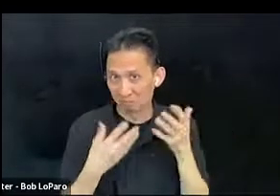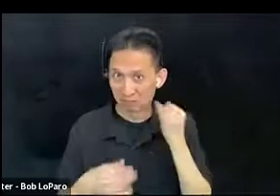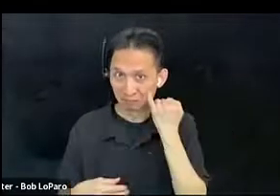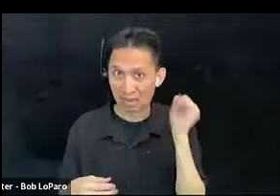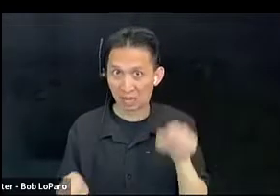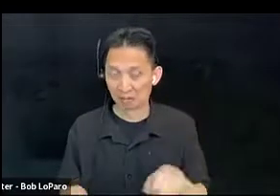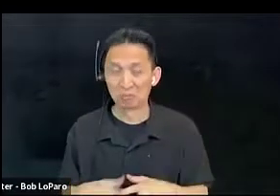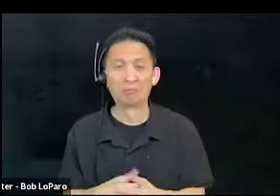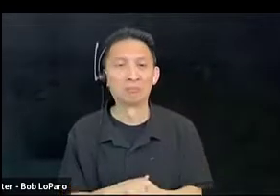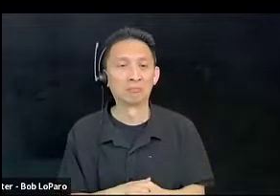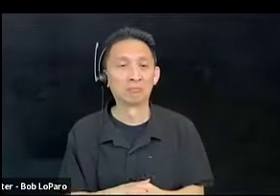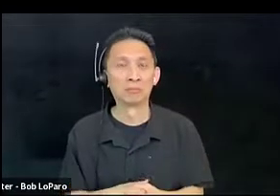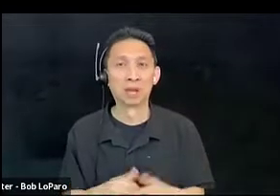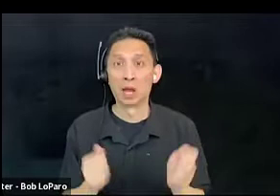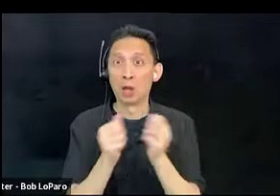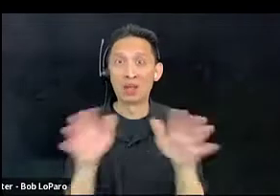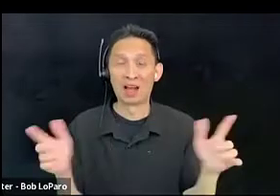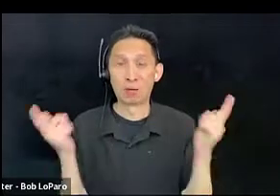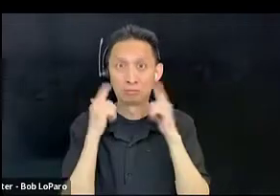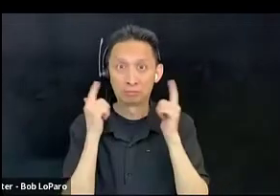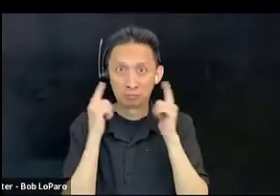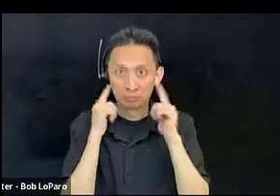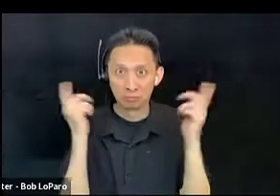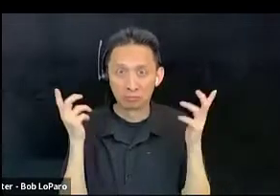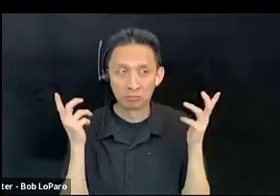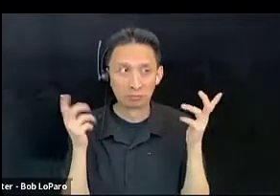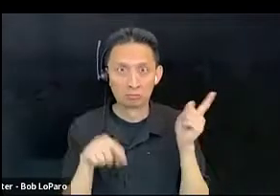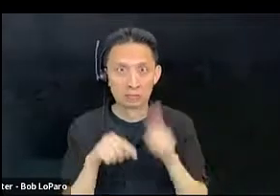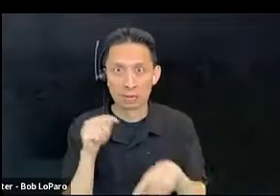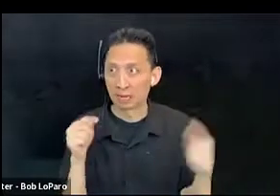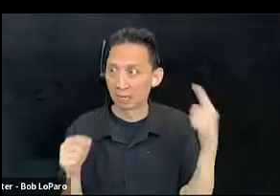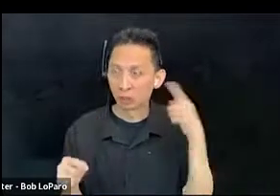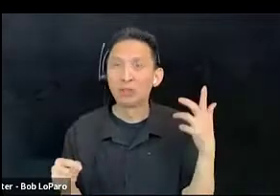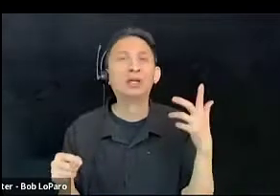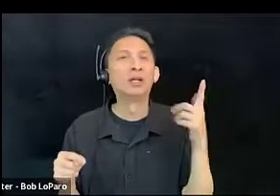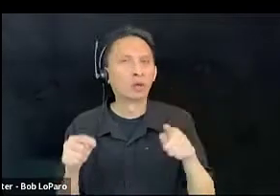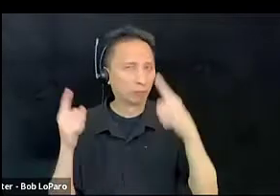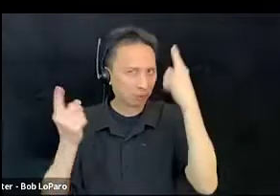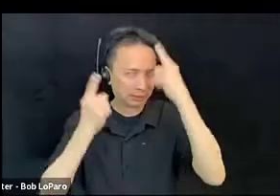you need to really consider the extent to which the child has access to tactile information